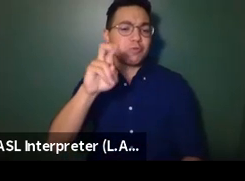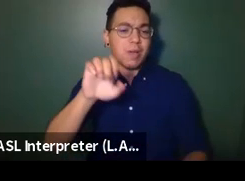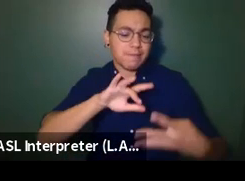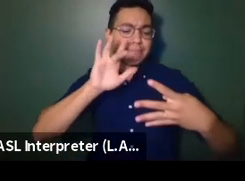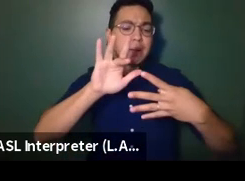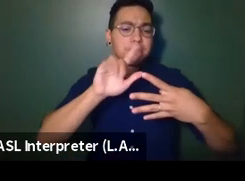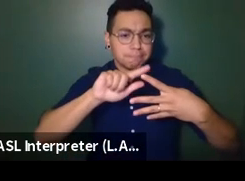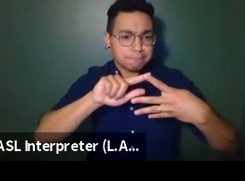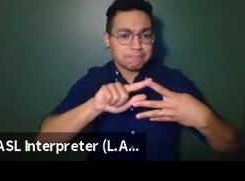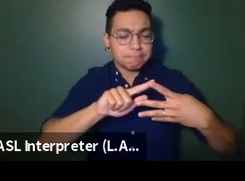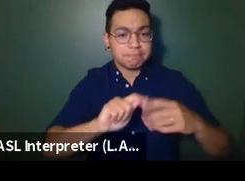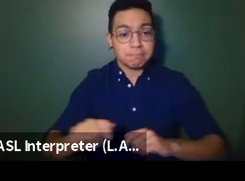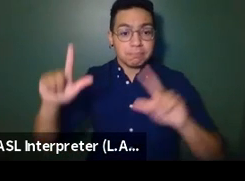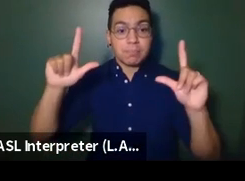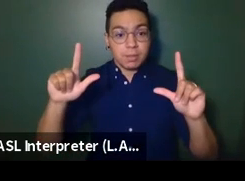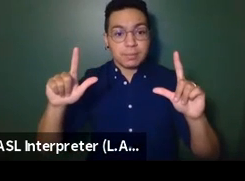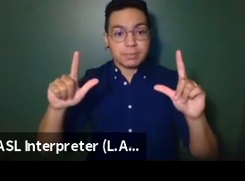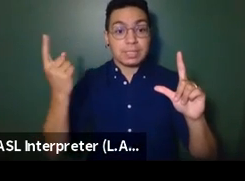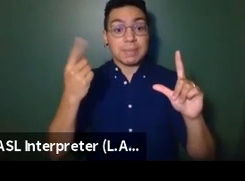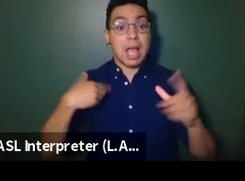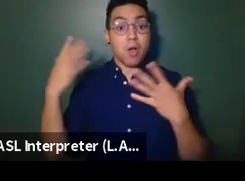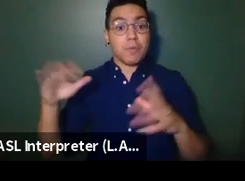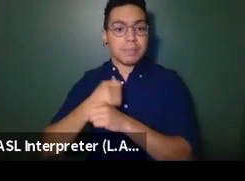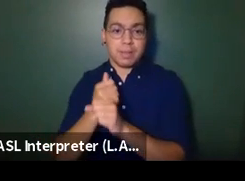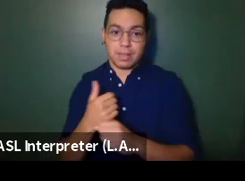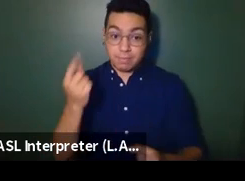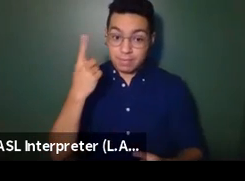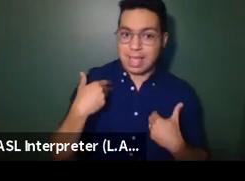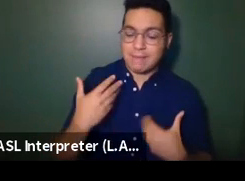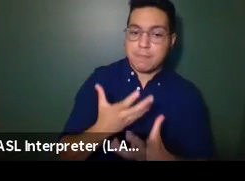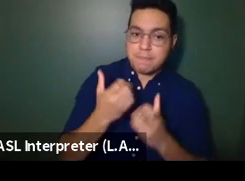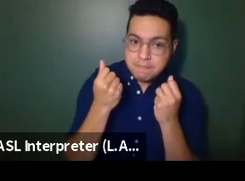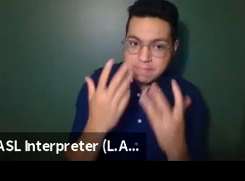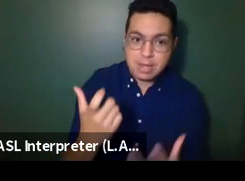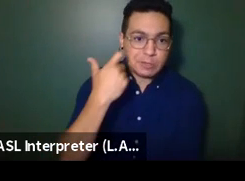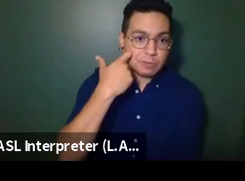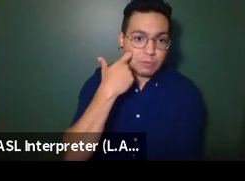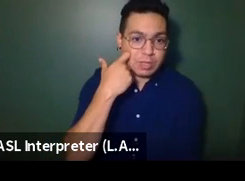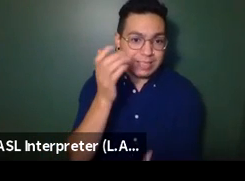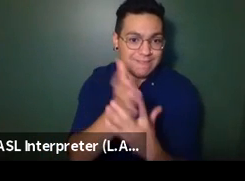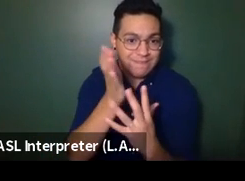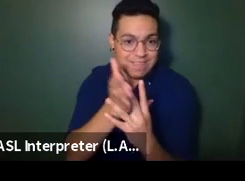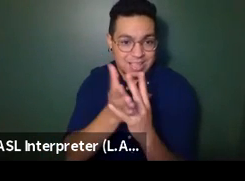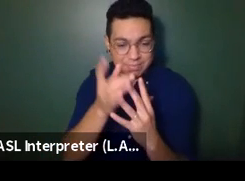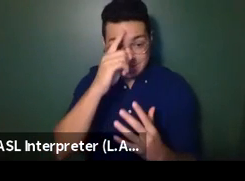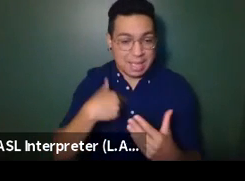Katherine Livick - ESD 112: something that I've created and I have a lot of recent files, which is kind of handy because I created some of these recently.